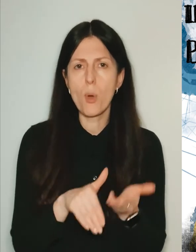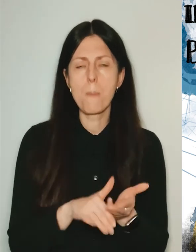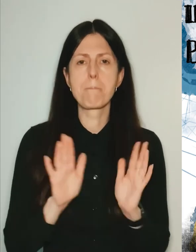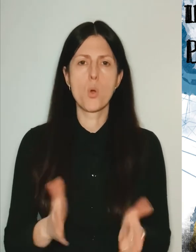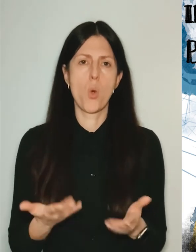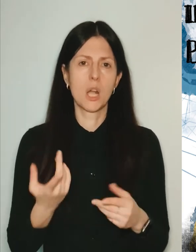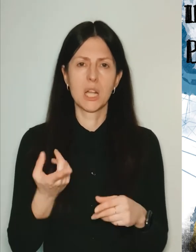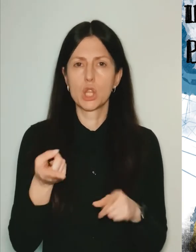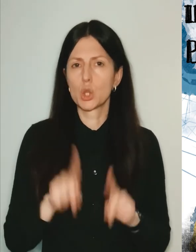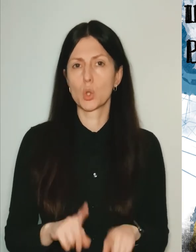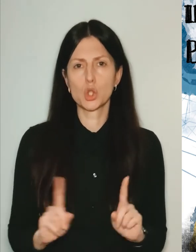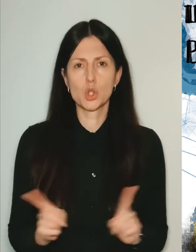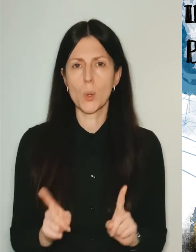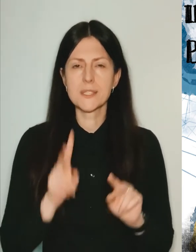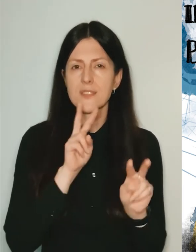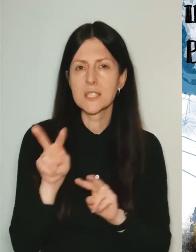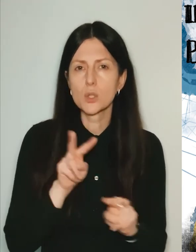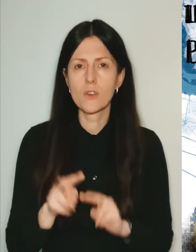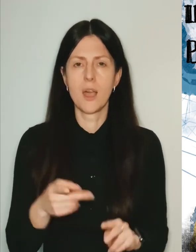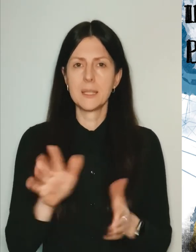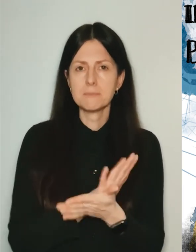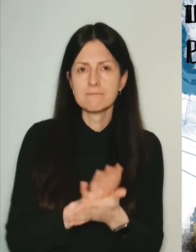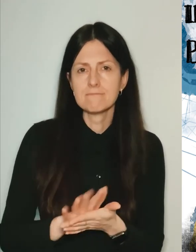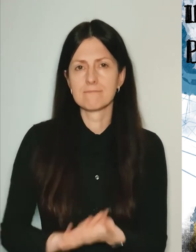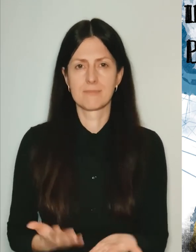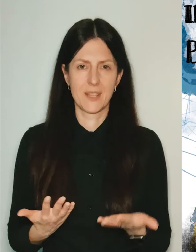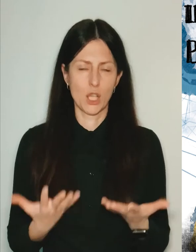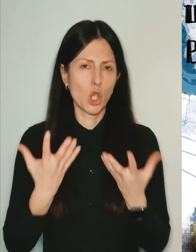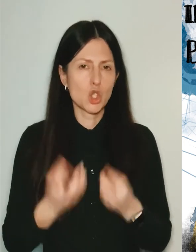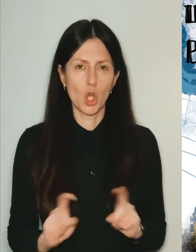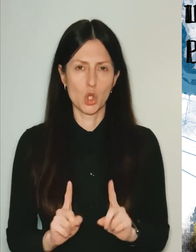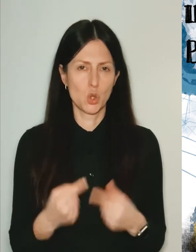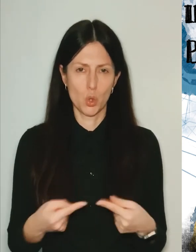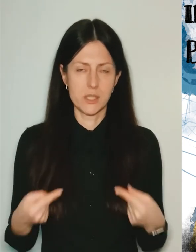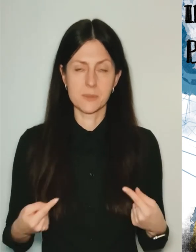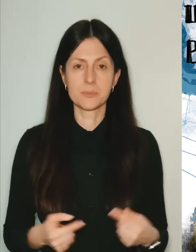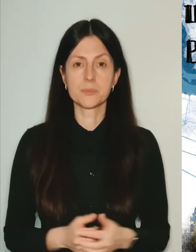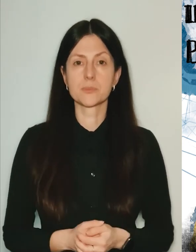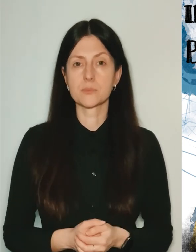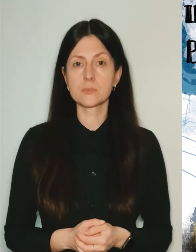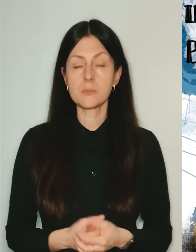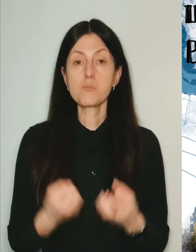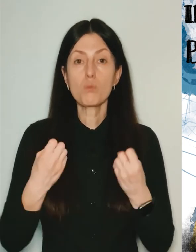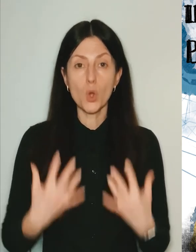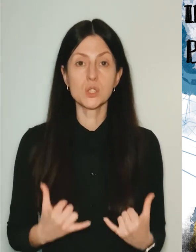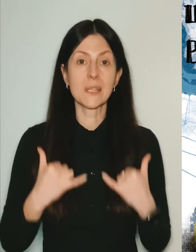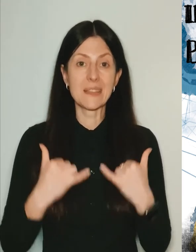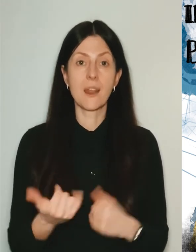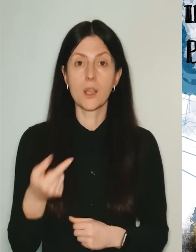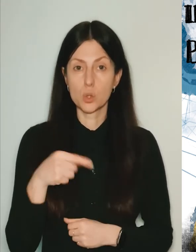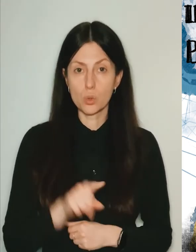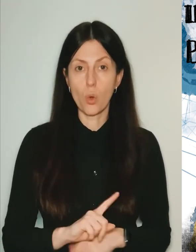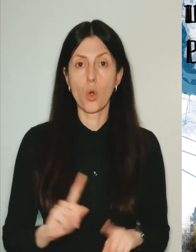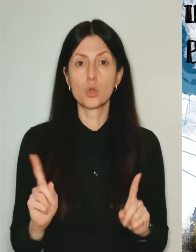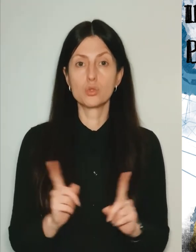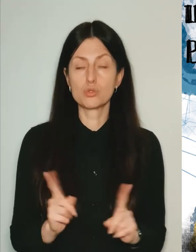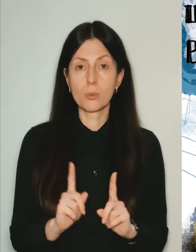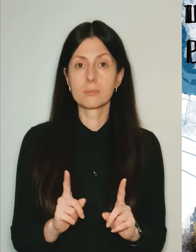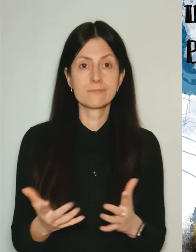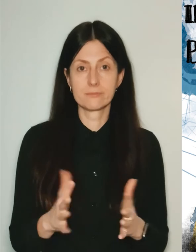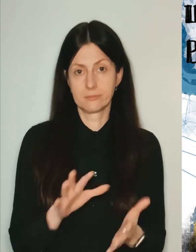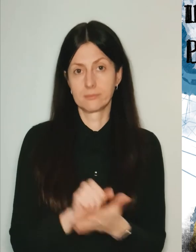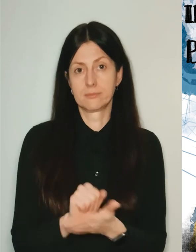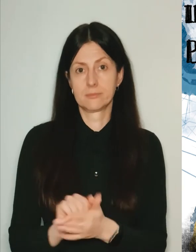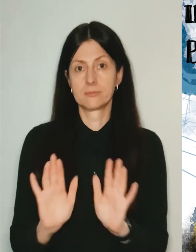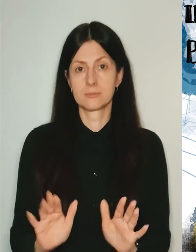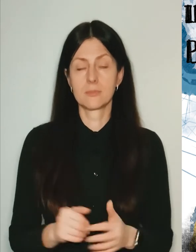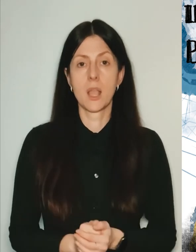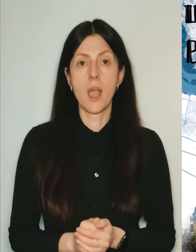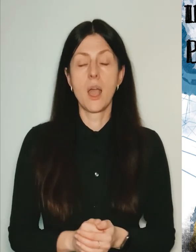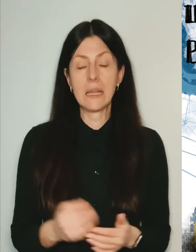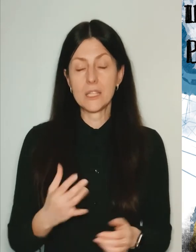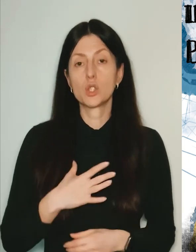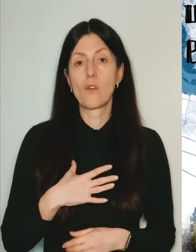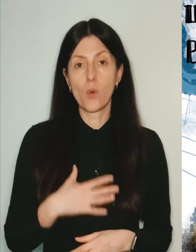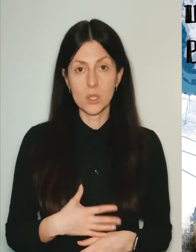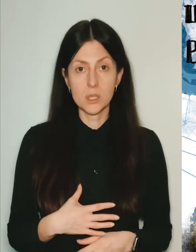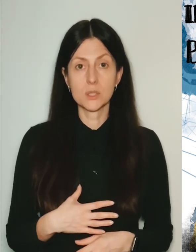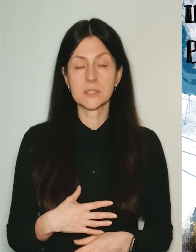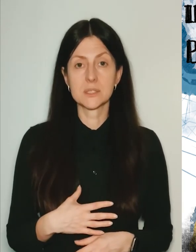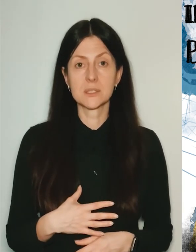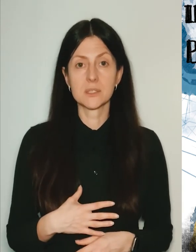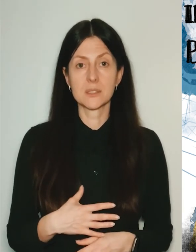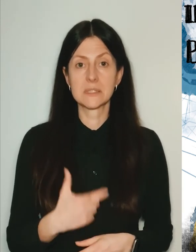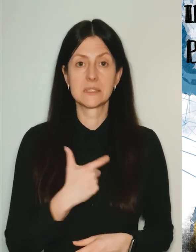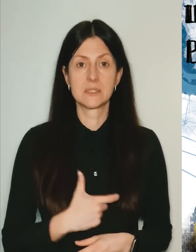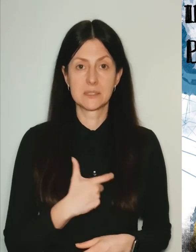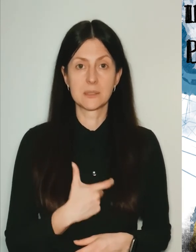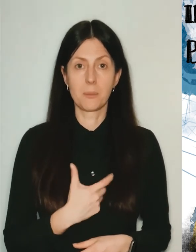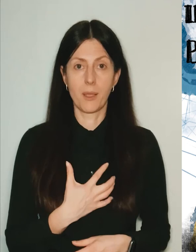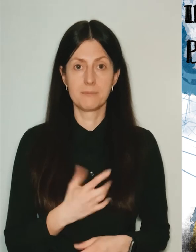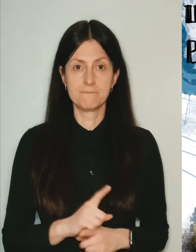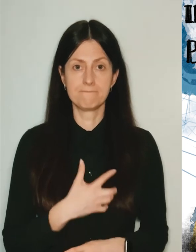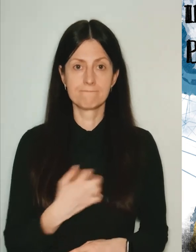checking news, tiding up around or anything else to keep them going. Hence, I needed to keep myself under control, too.